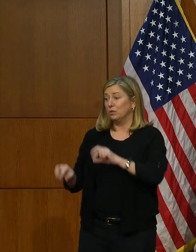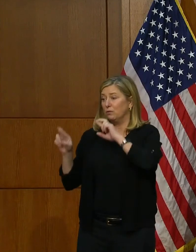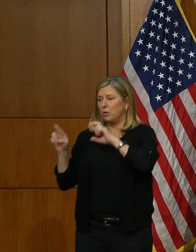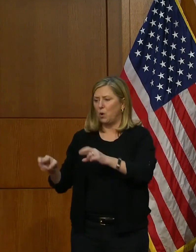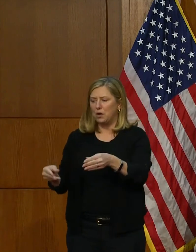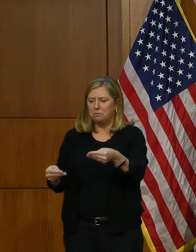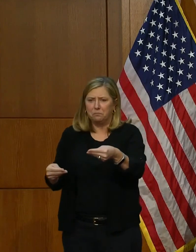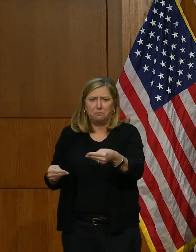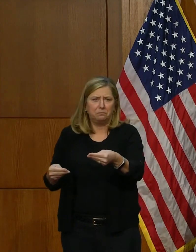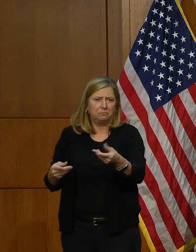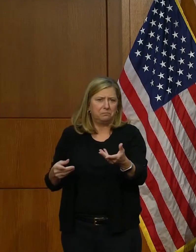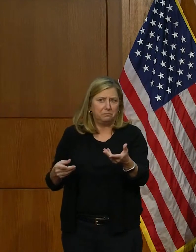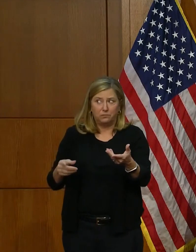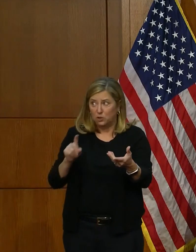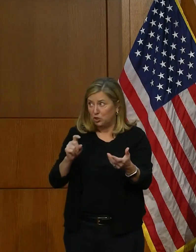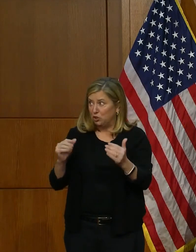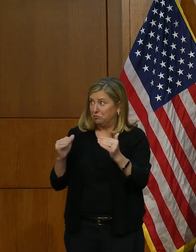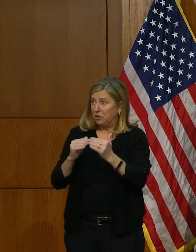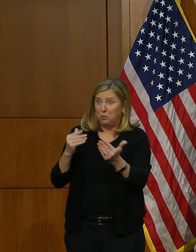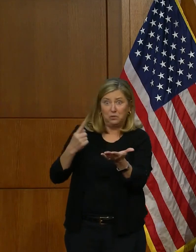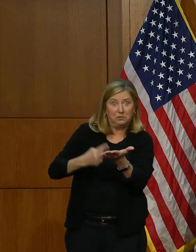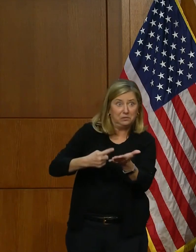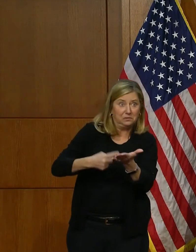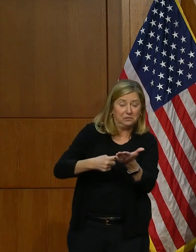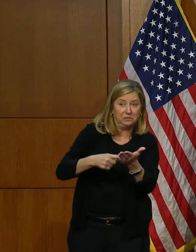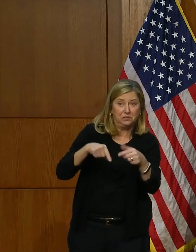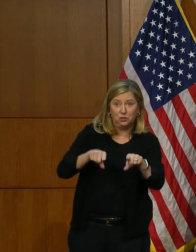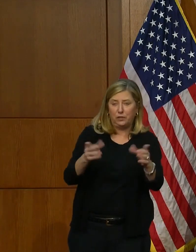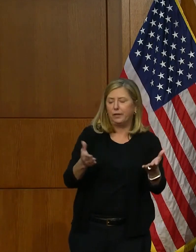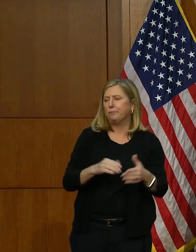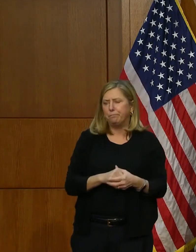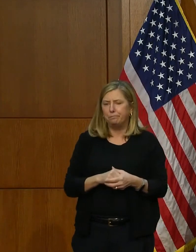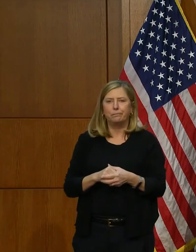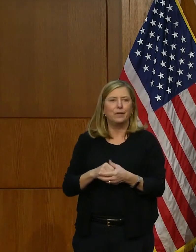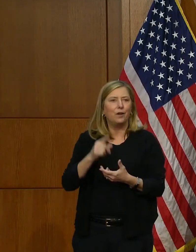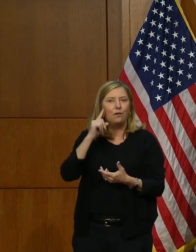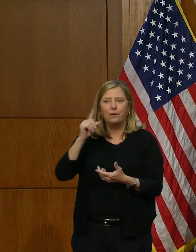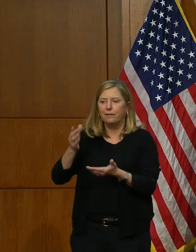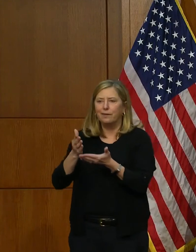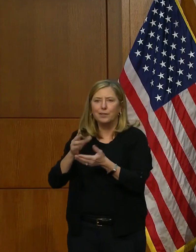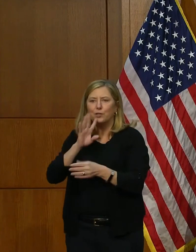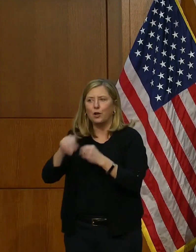OF THOSE REPORTS I WILL TELL YOU ARE ARE. DON'T RISE TO THE LEVEL OF DISCUSSING AT A PRESS